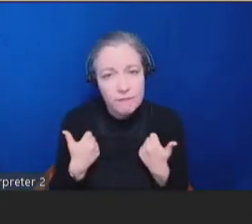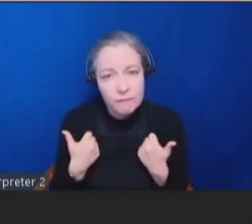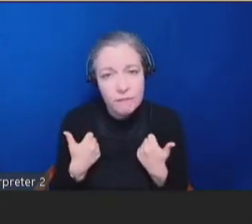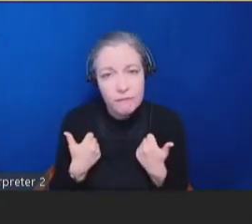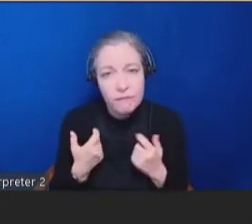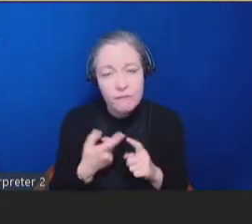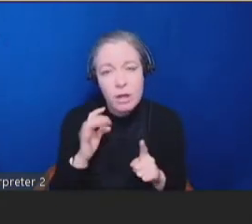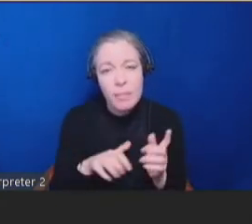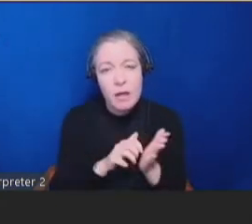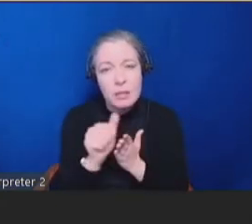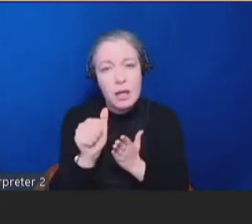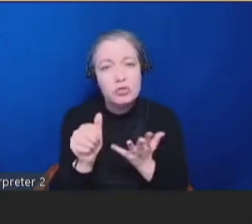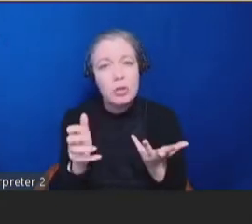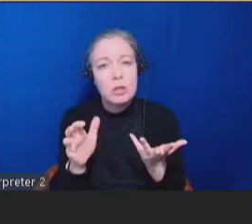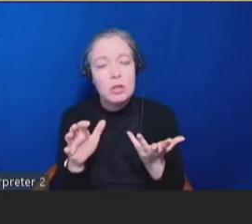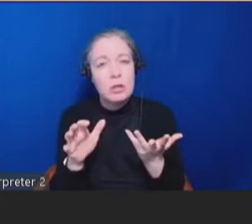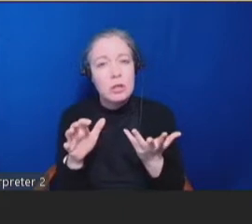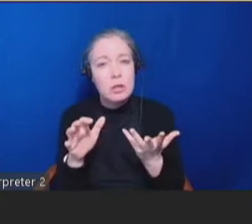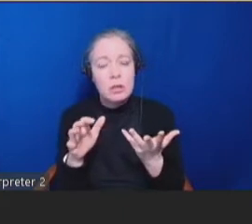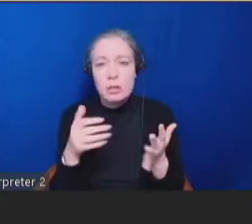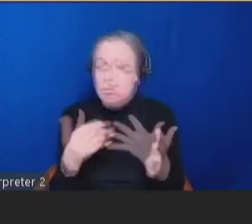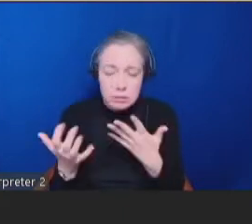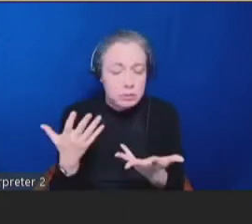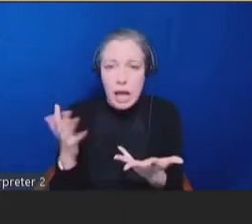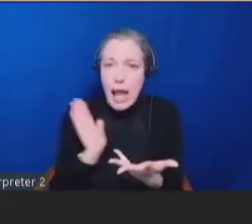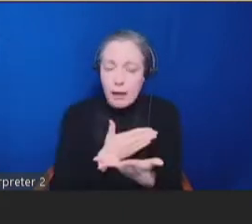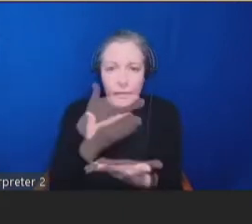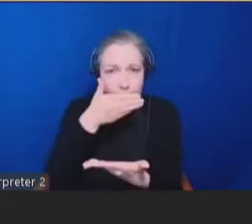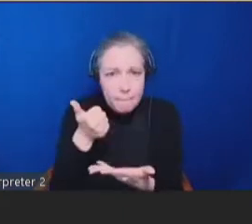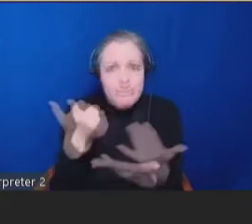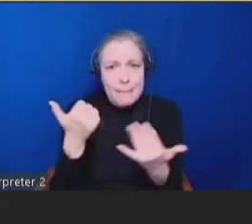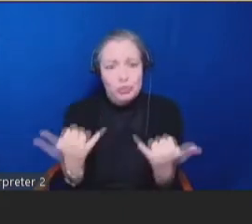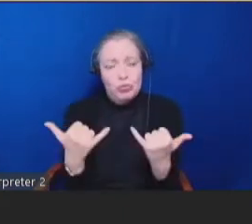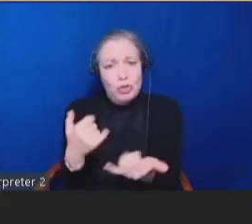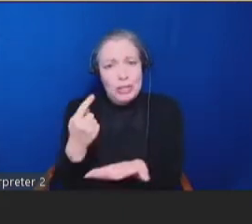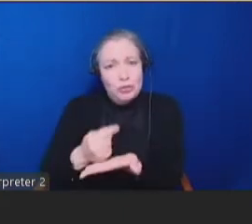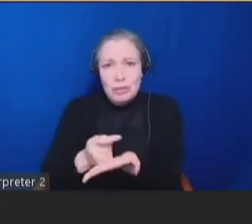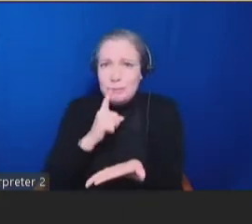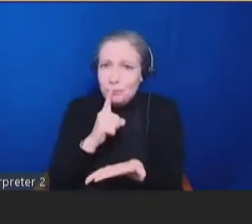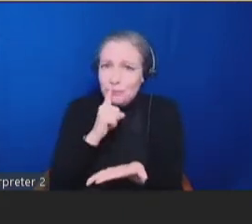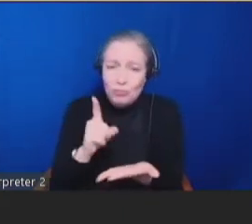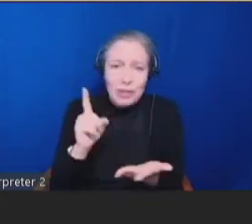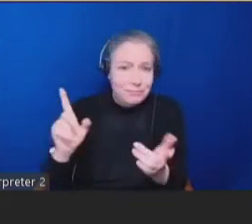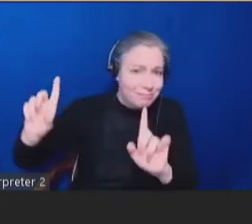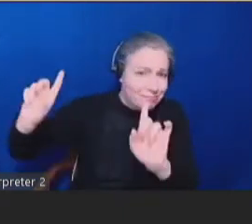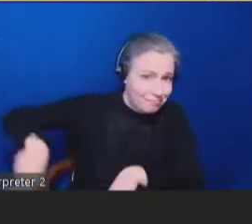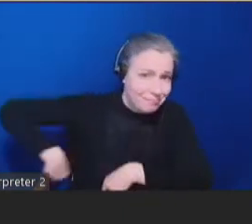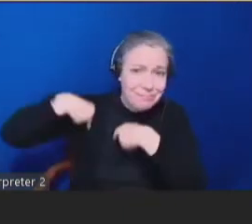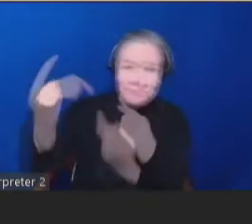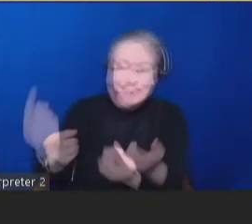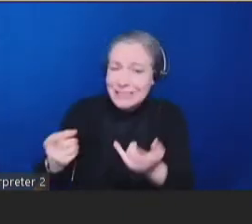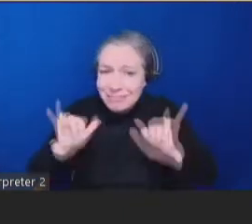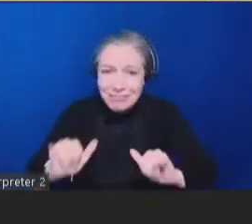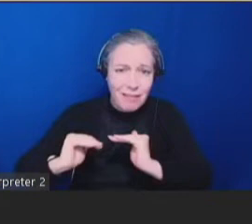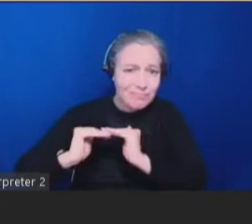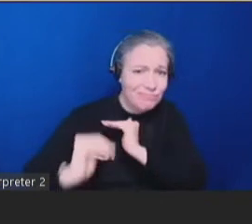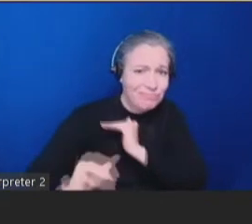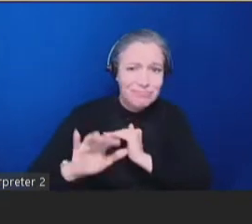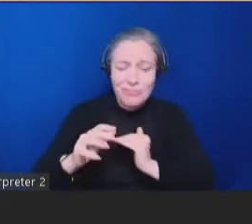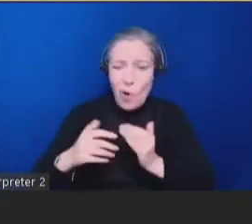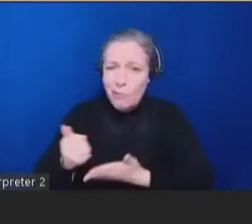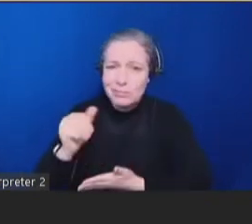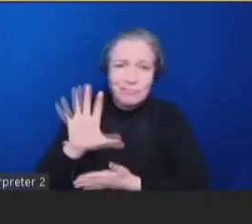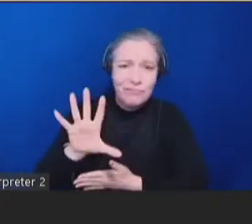despite our best current treatments, has remained largely unchanged for nearly 50 years.